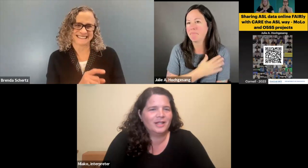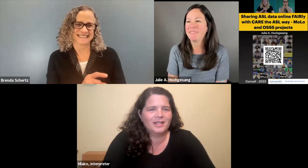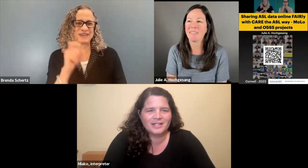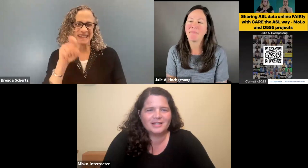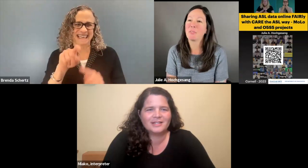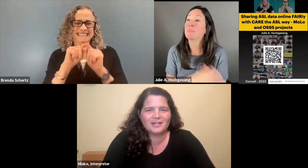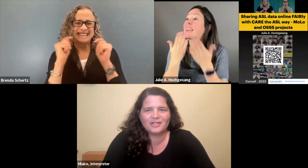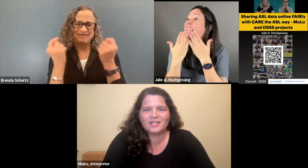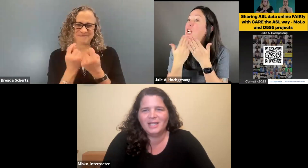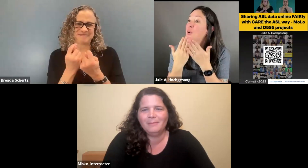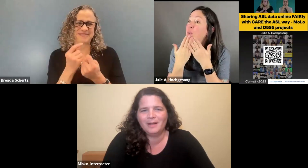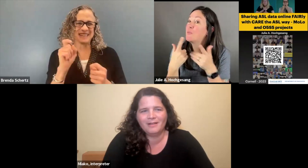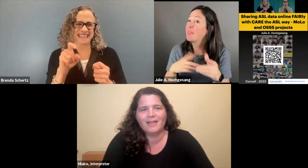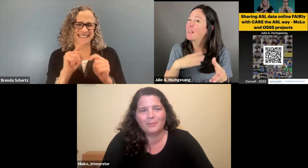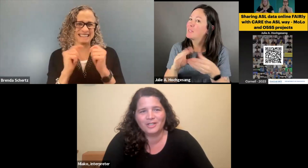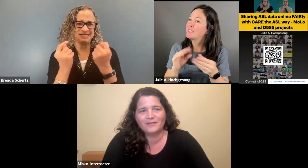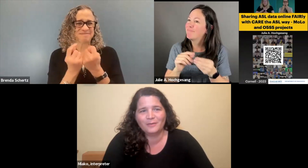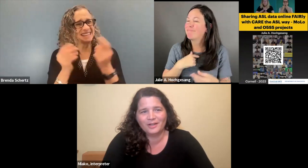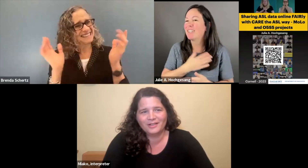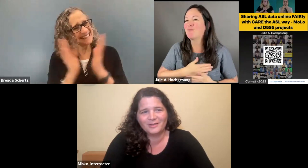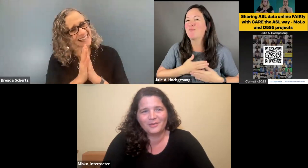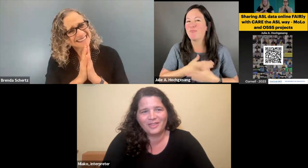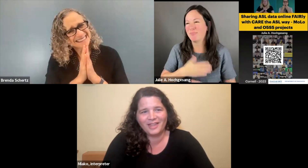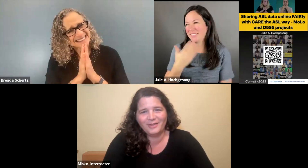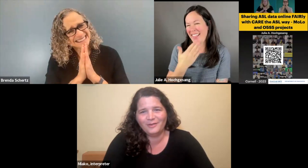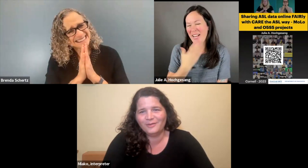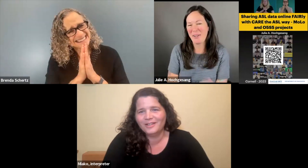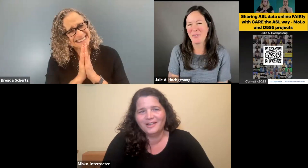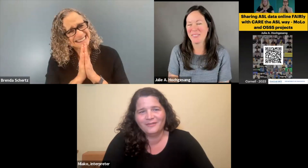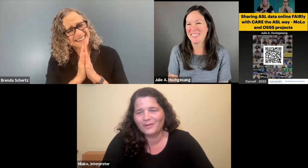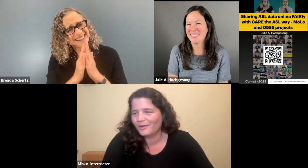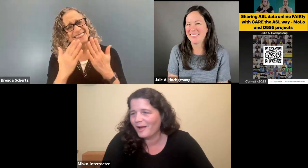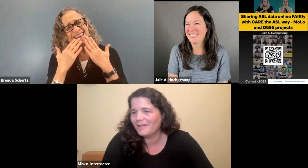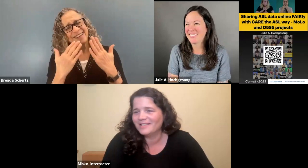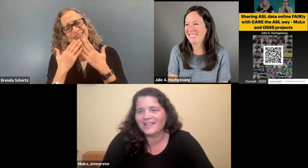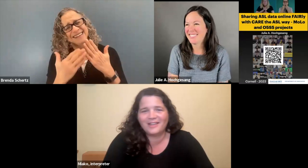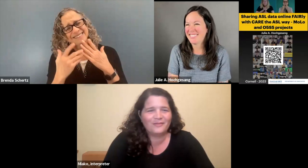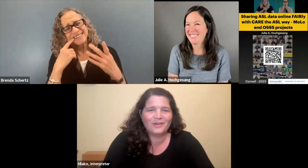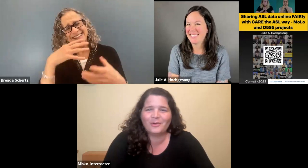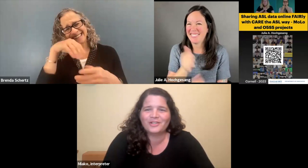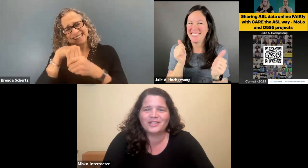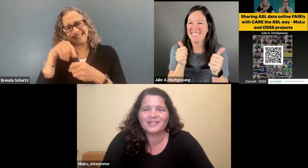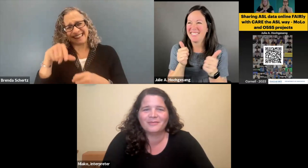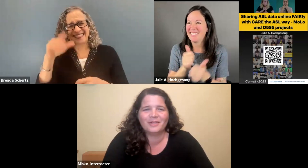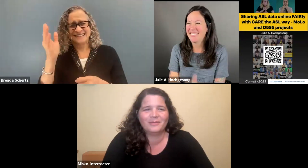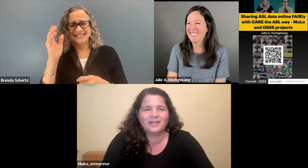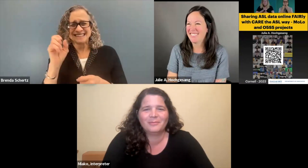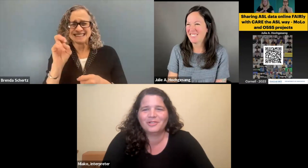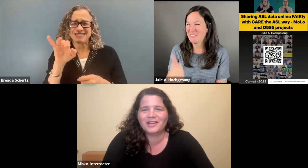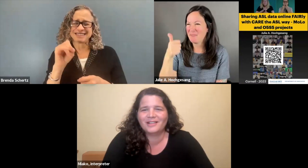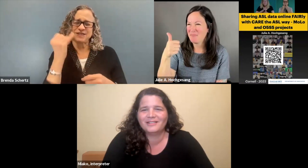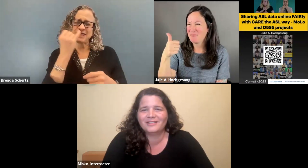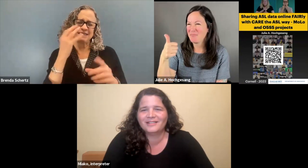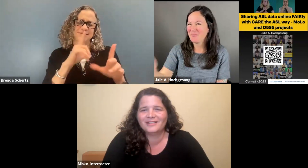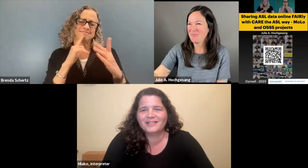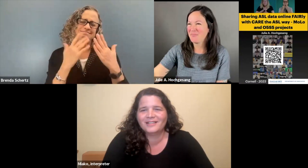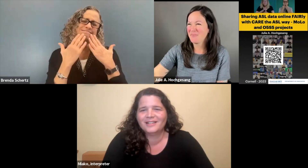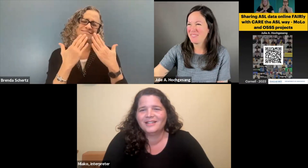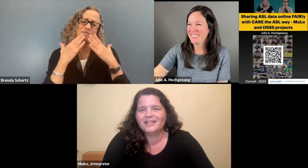it is such team and collaborative work so thank you for your comments thank you for your questions really really appreciate